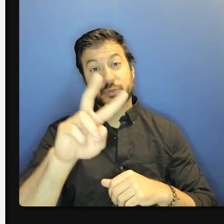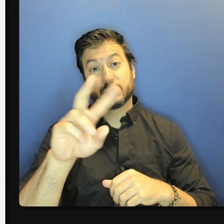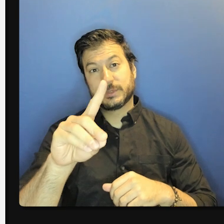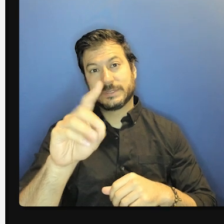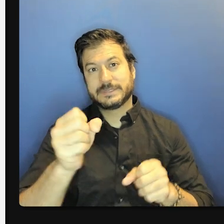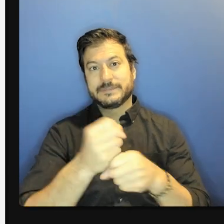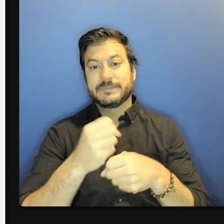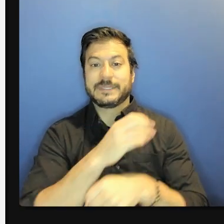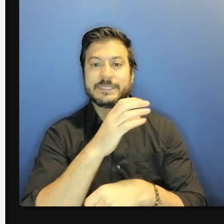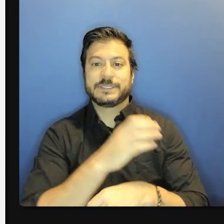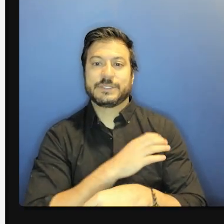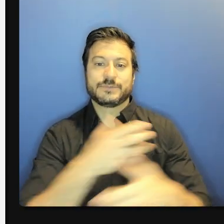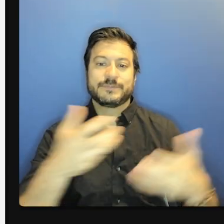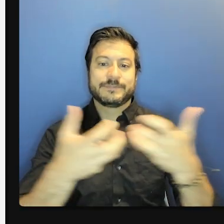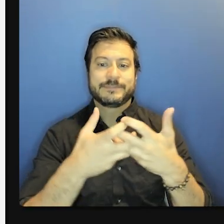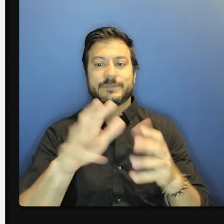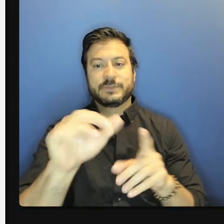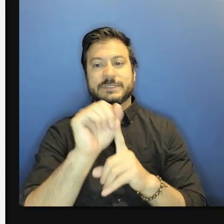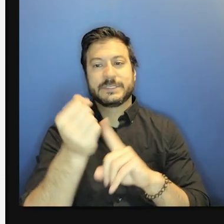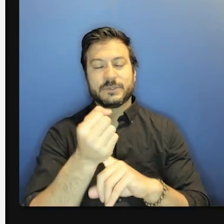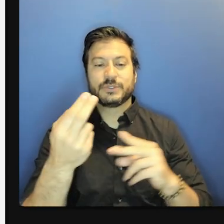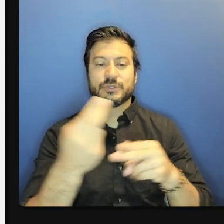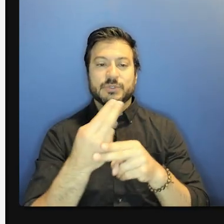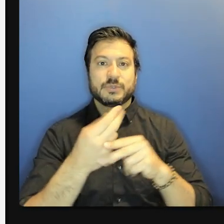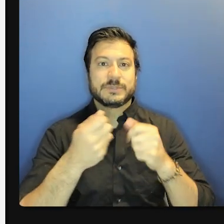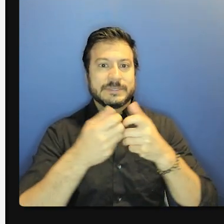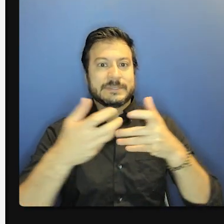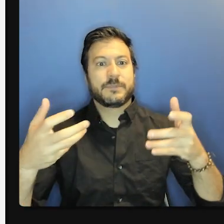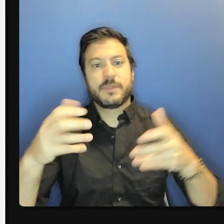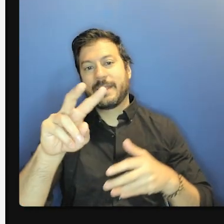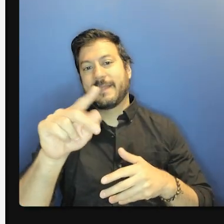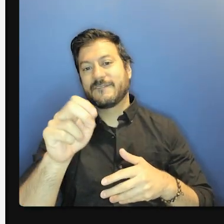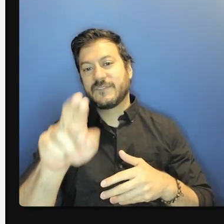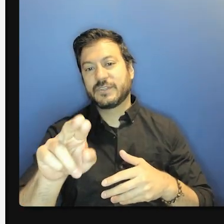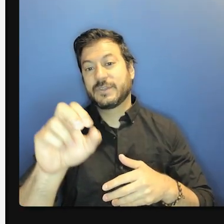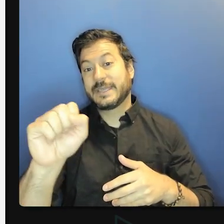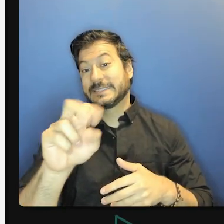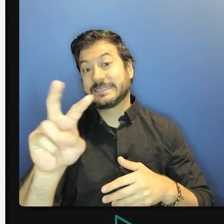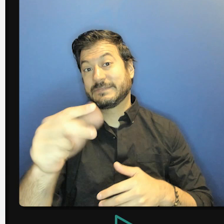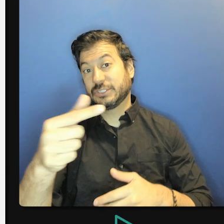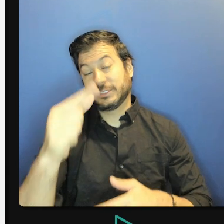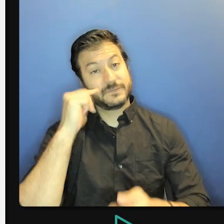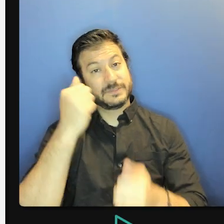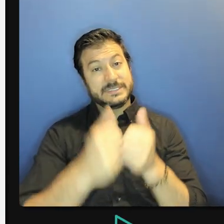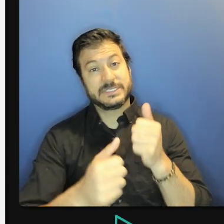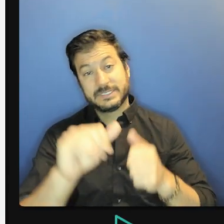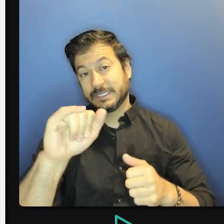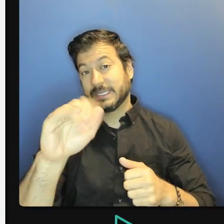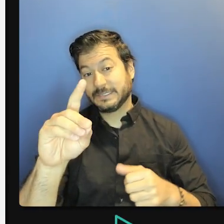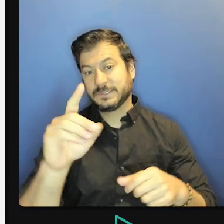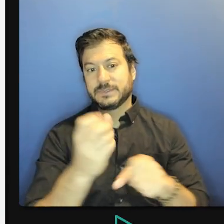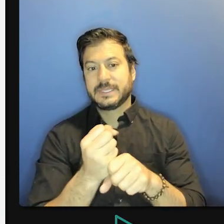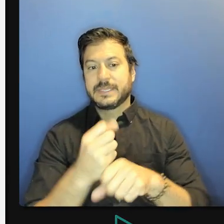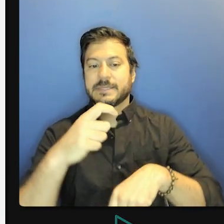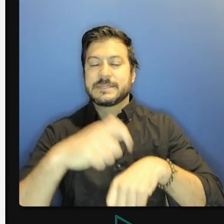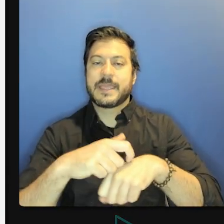For 2D characters, you can design a character that suits your scenario and use scalable vector graphics or SVGs for each Viseme ID